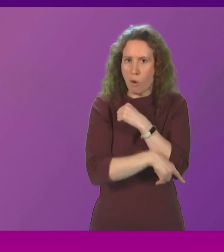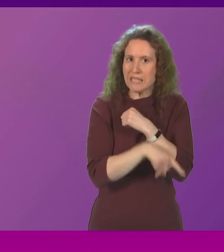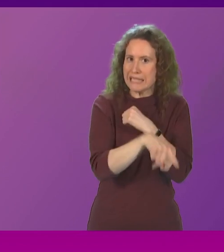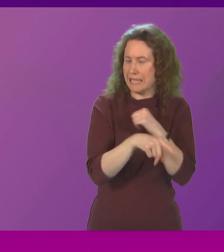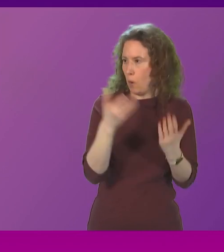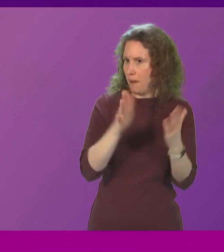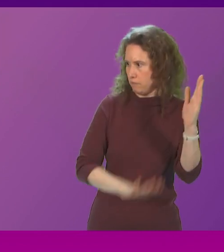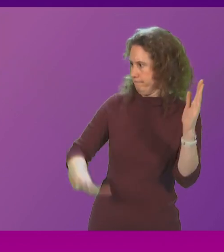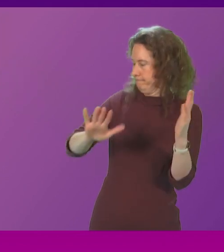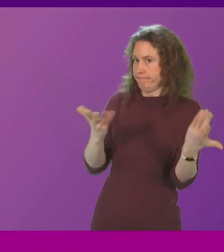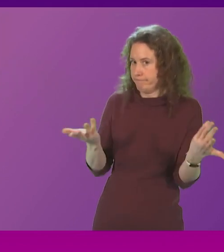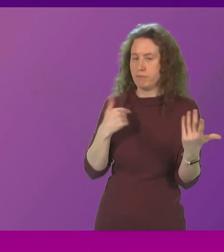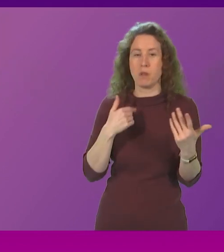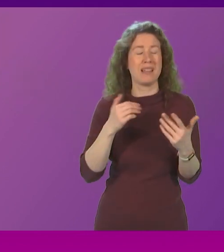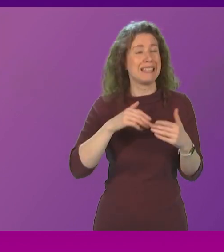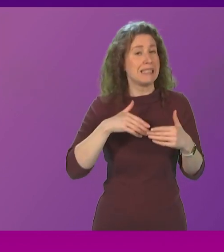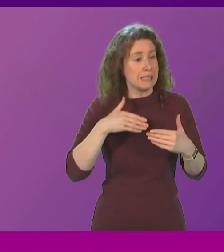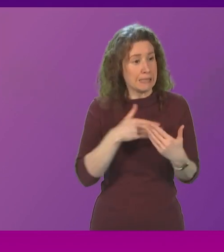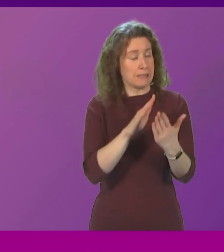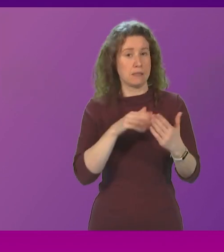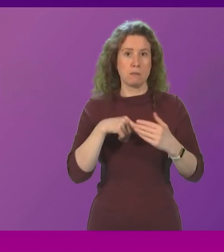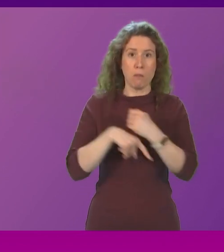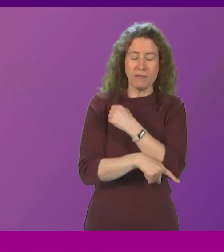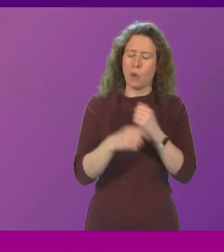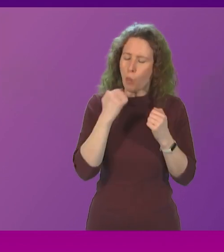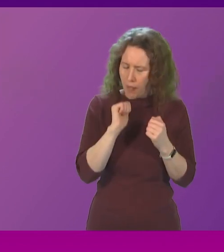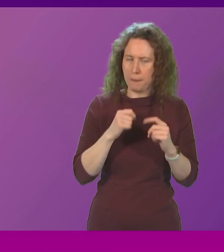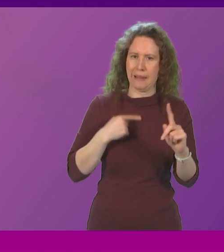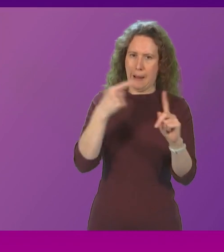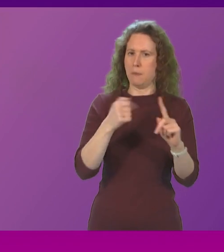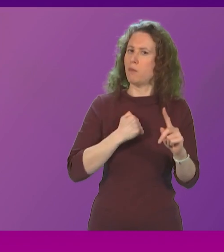Tackling poverty will be the defining mission of my Government, which is why I will convene